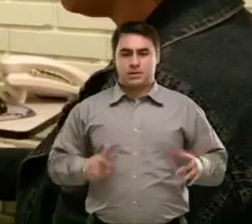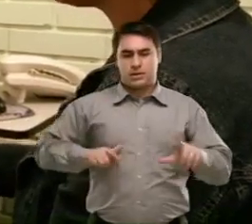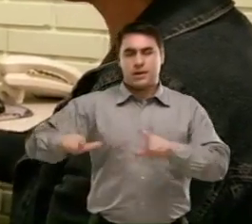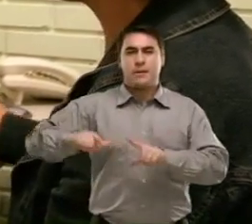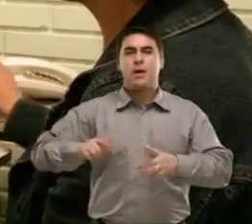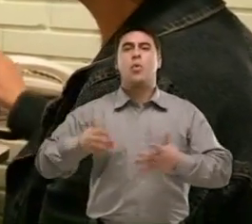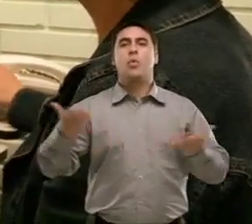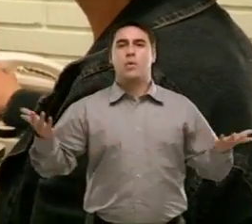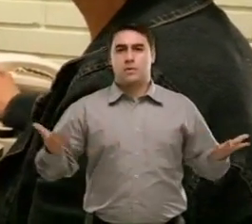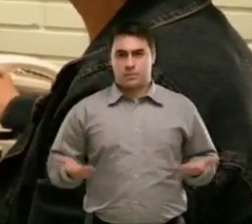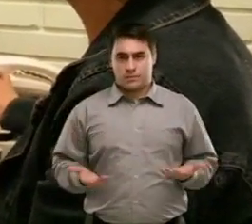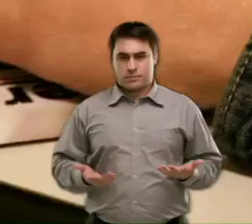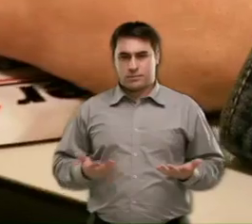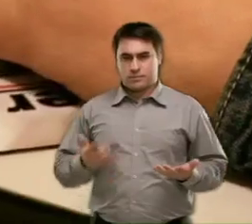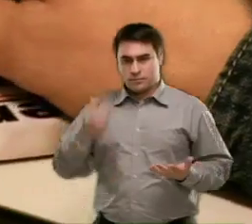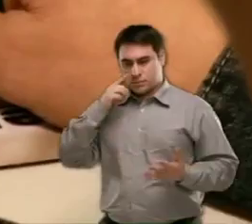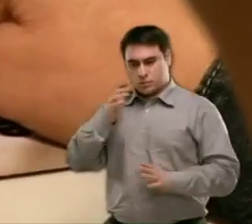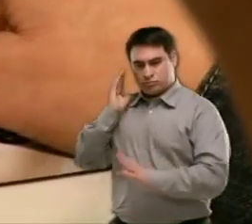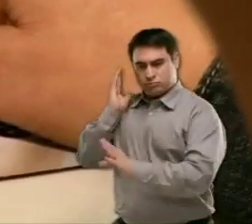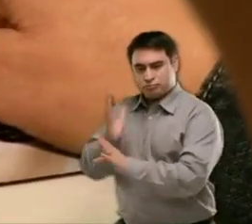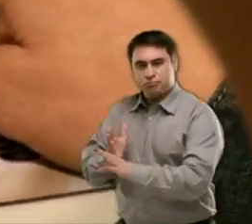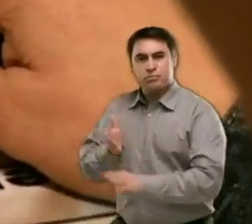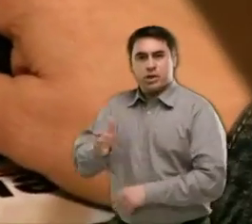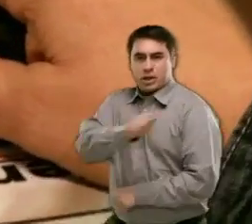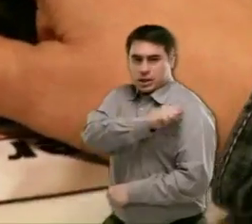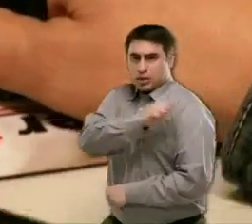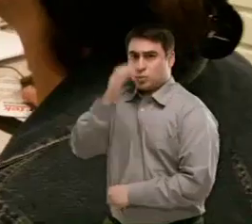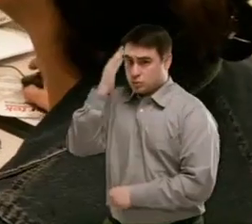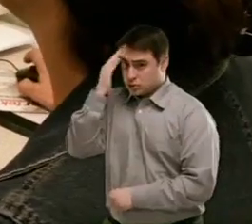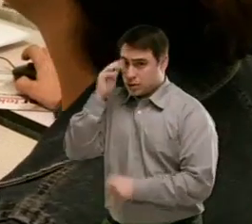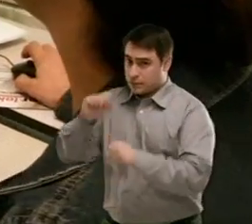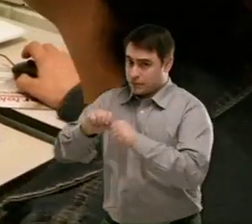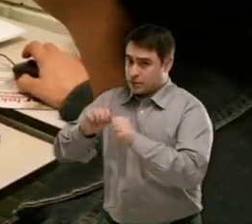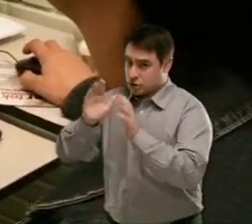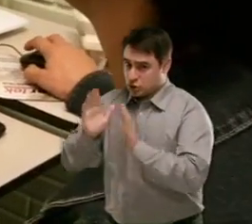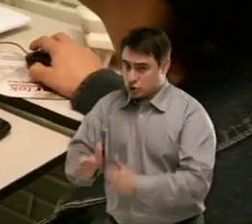The IEP detects what the student already knows and what he can improve on.